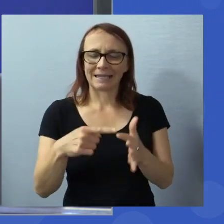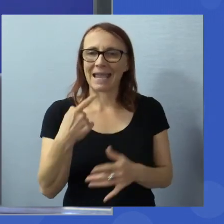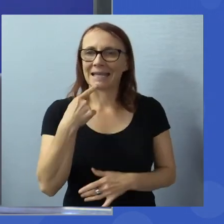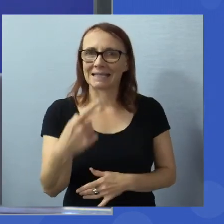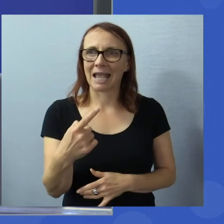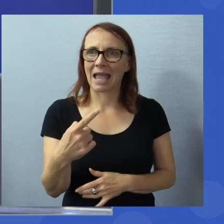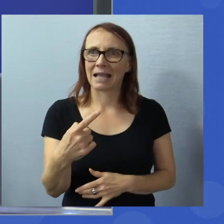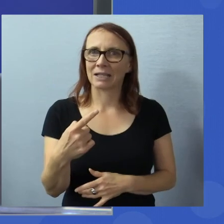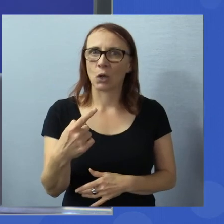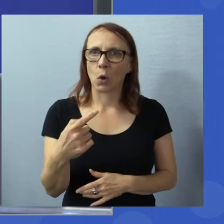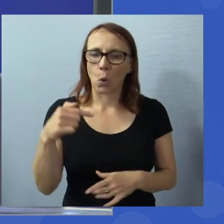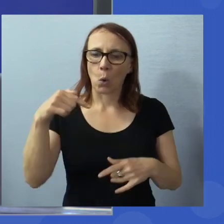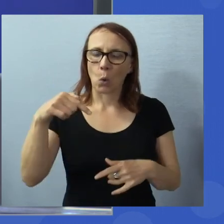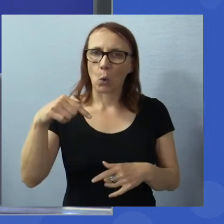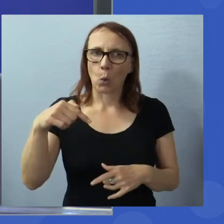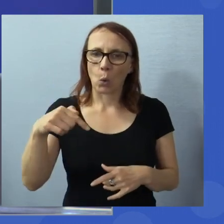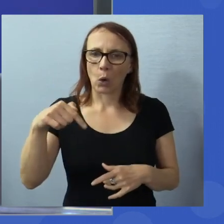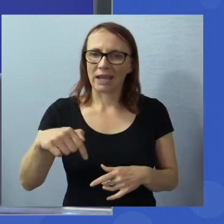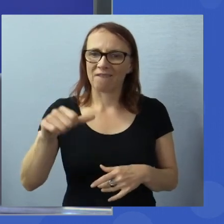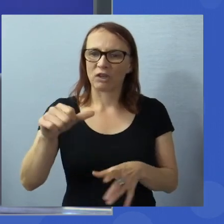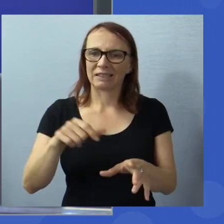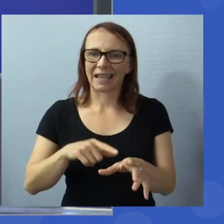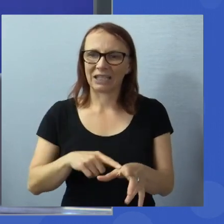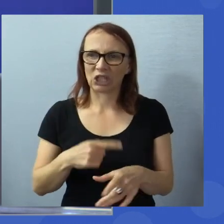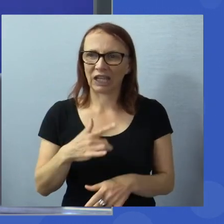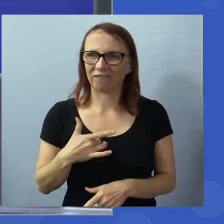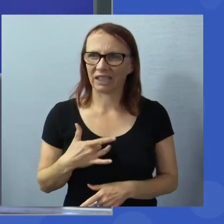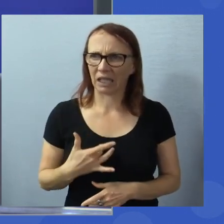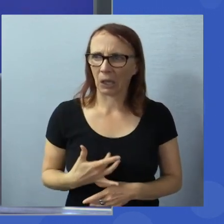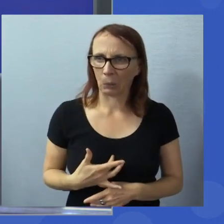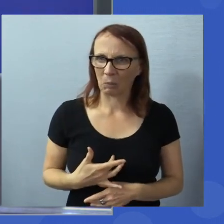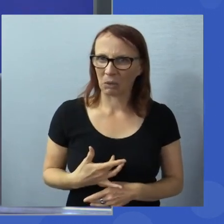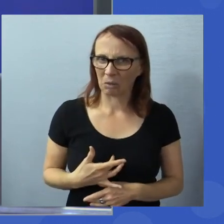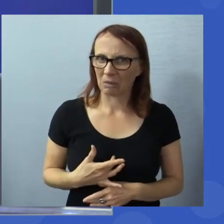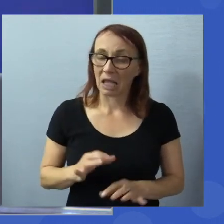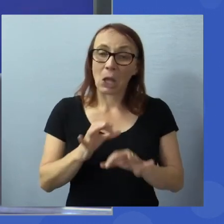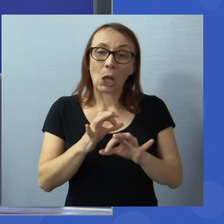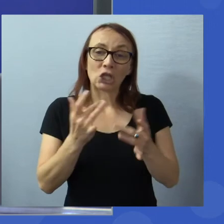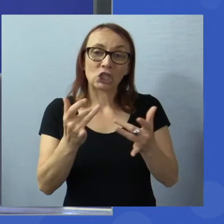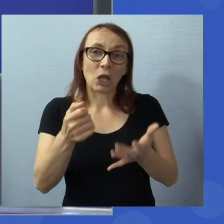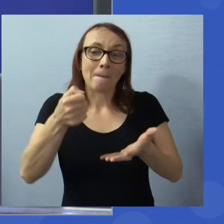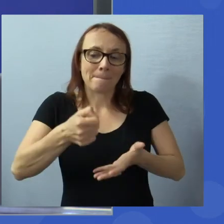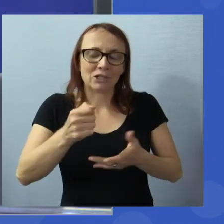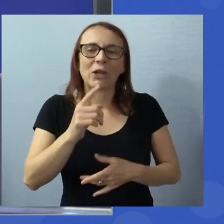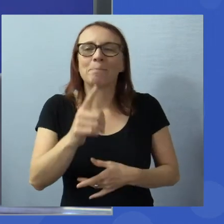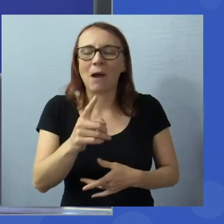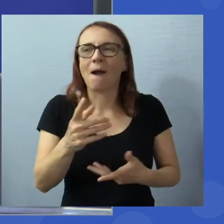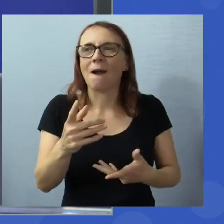six years it kind of feels that we really ought to be so but hum got the budget for it unfortunately but hopefully there will be more than six